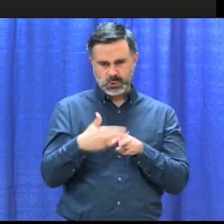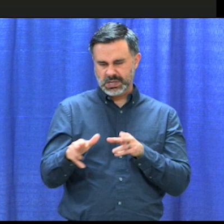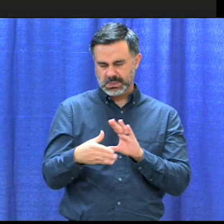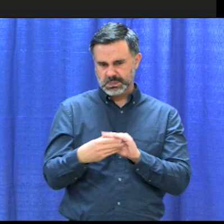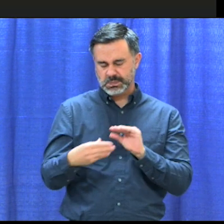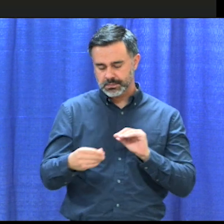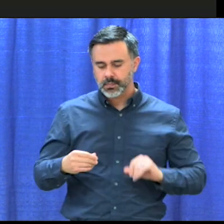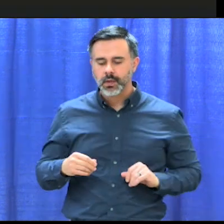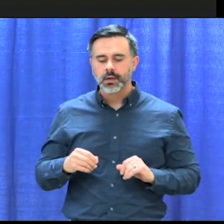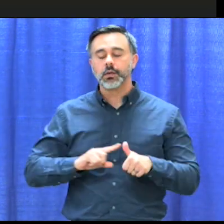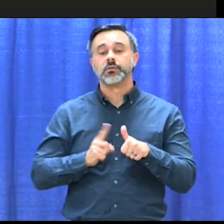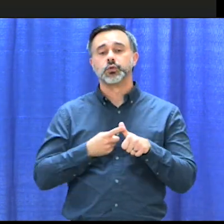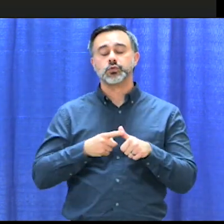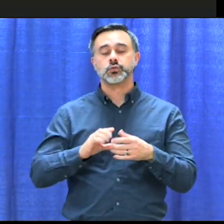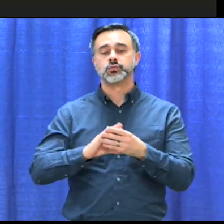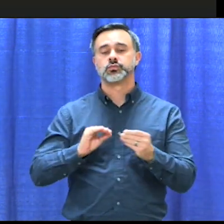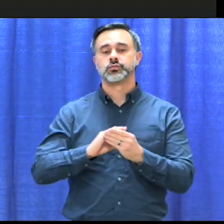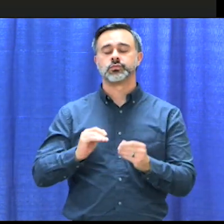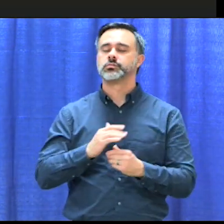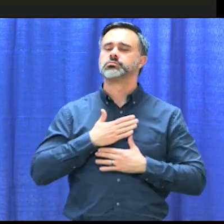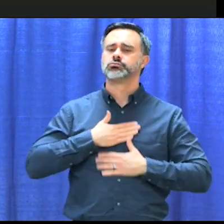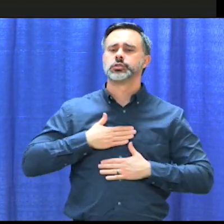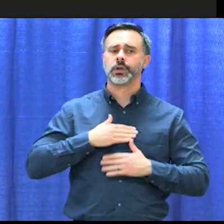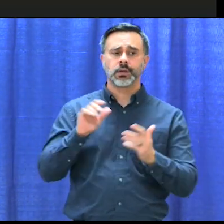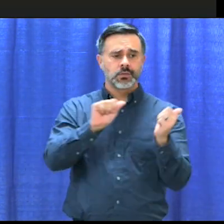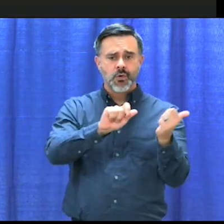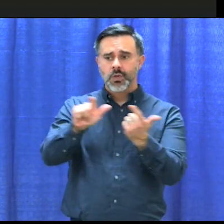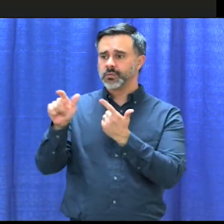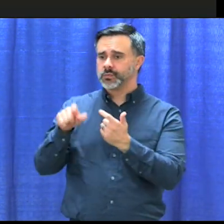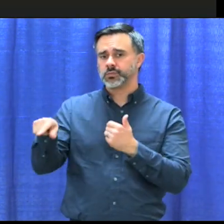First and foremost appreciate all of those who are on providing us an update about what